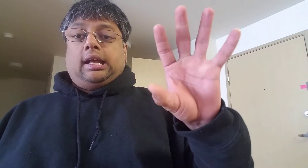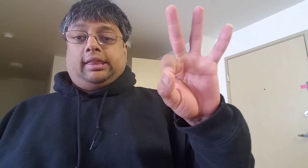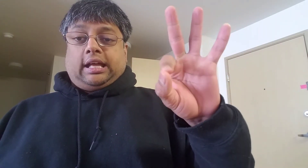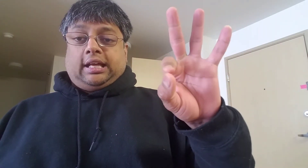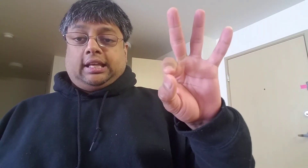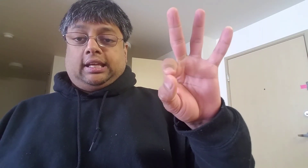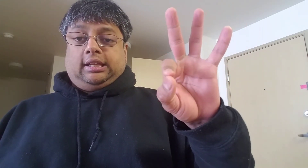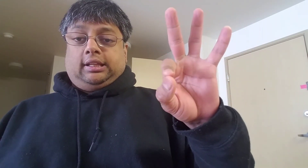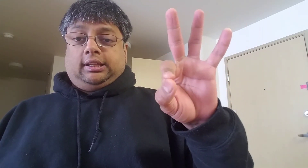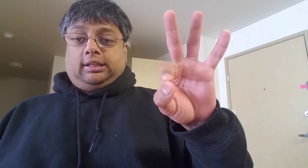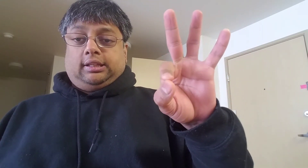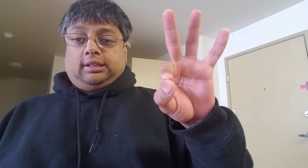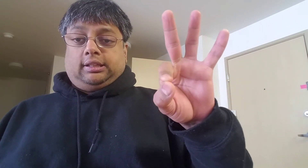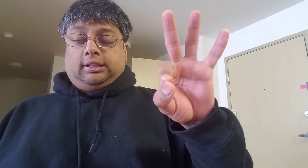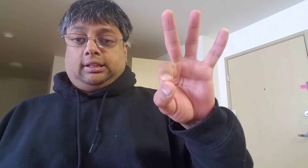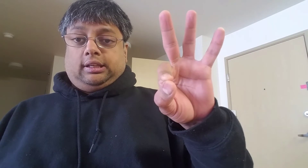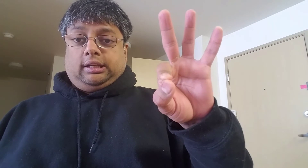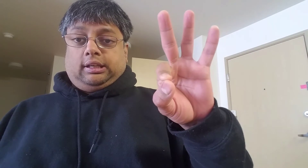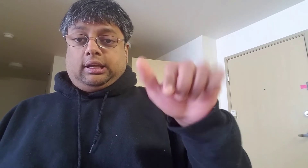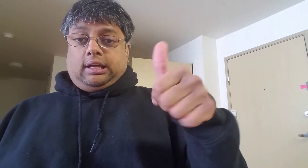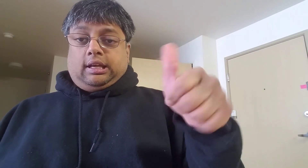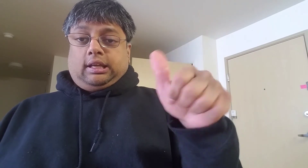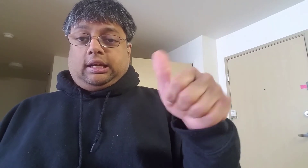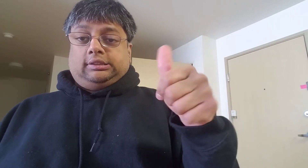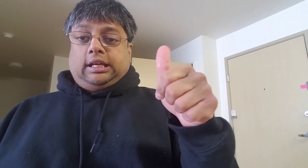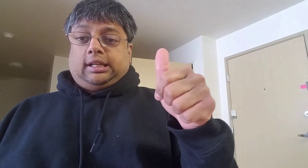"Nine"... "Ten"....